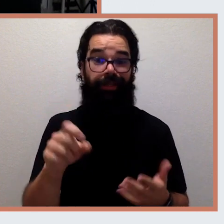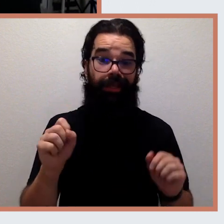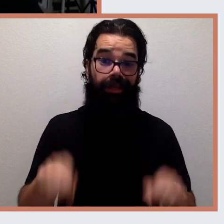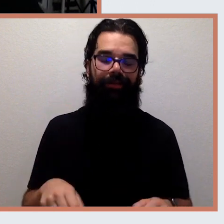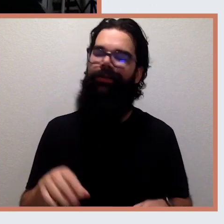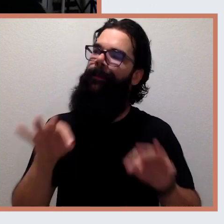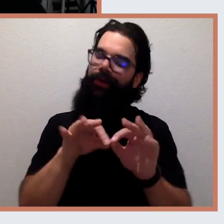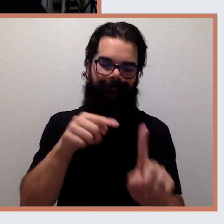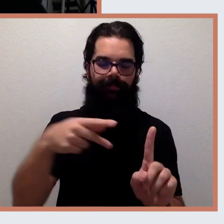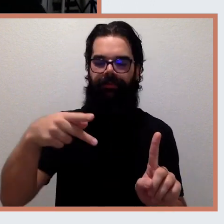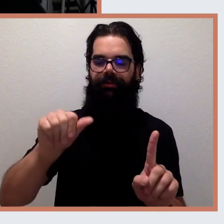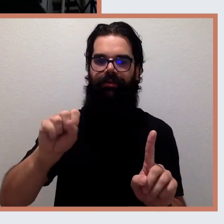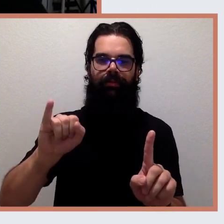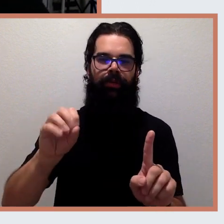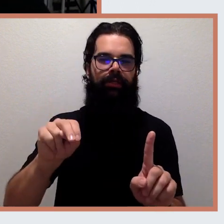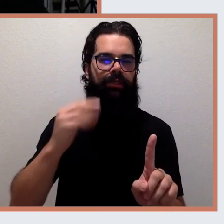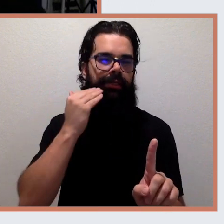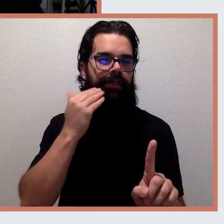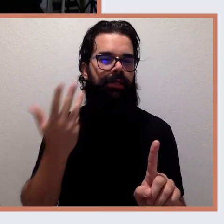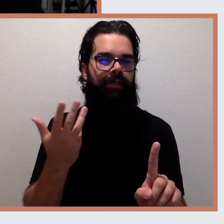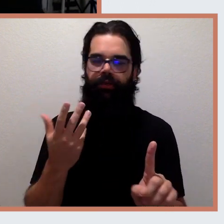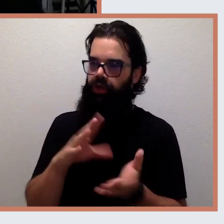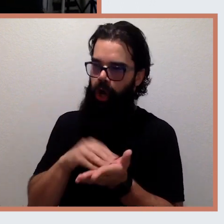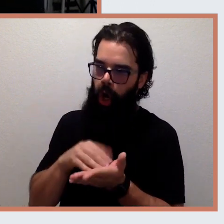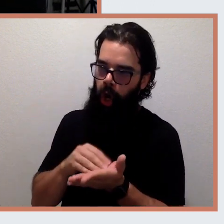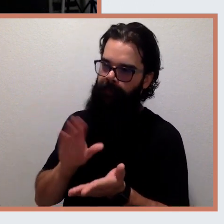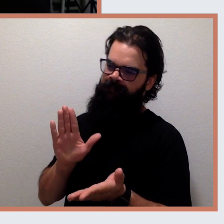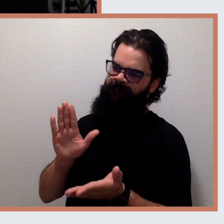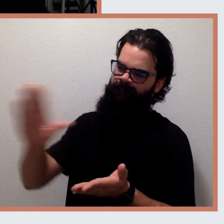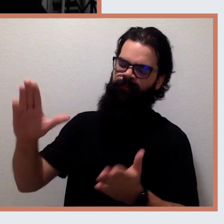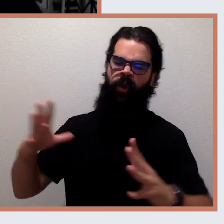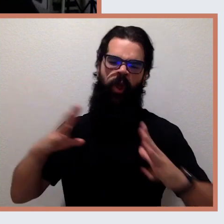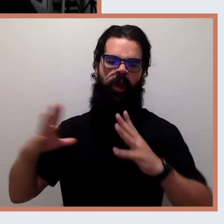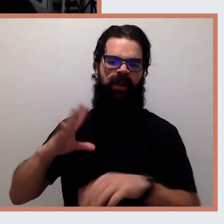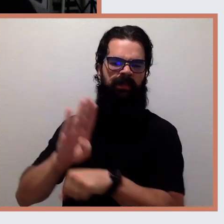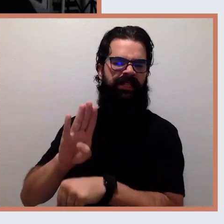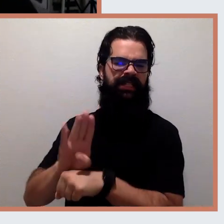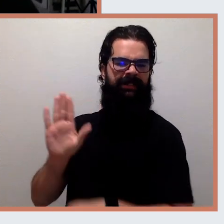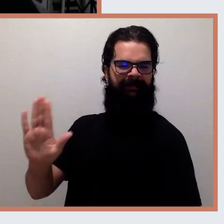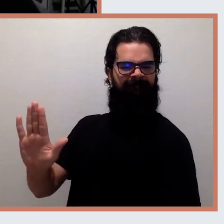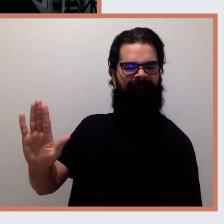and you're like, "How the hell did that happen? That's amazing. Good for you, do it." You know? So I think with passion,